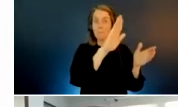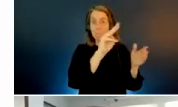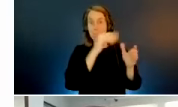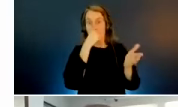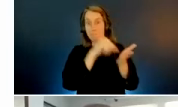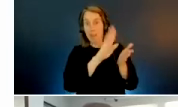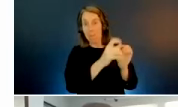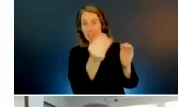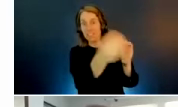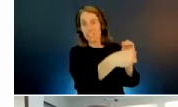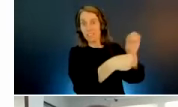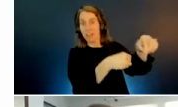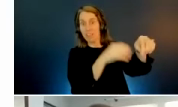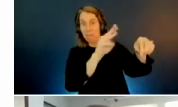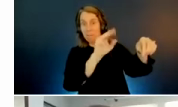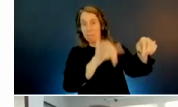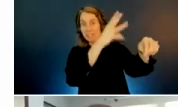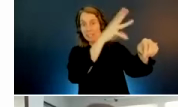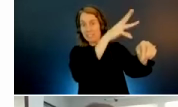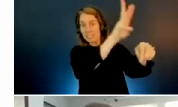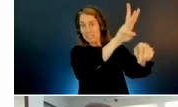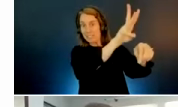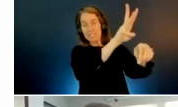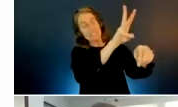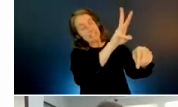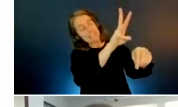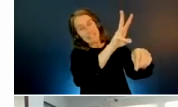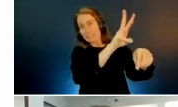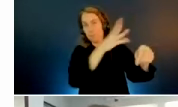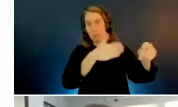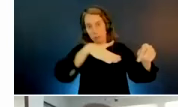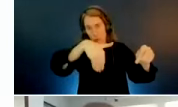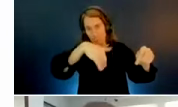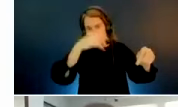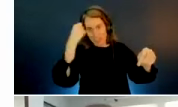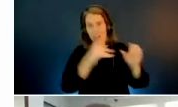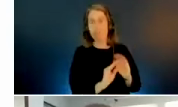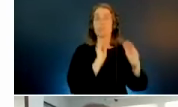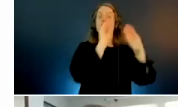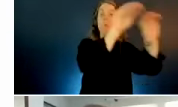last pickup is um or just do it now and don't wait till last minute that's always nice too